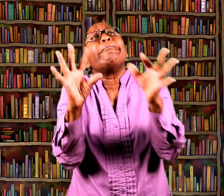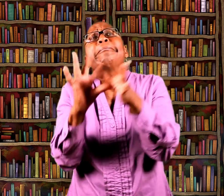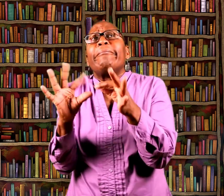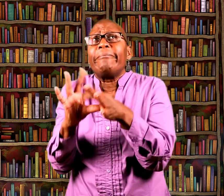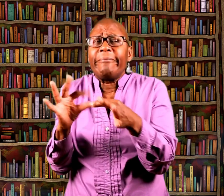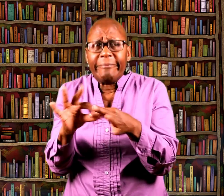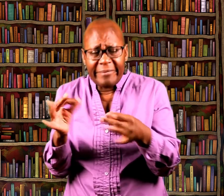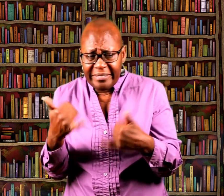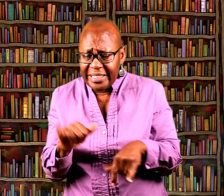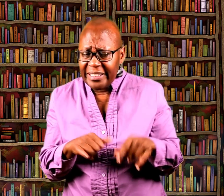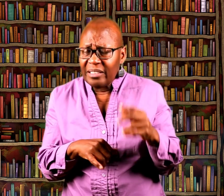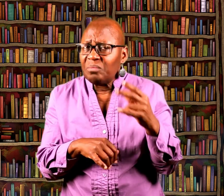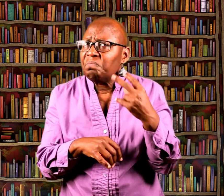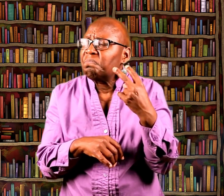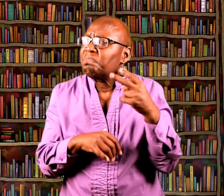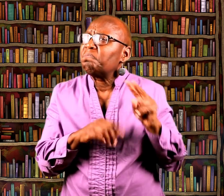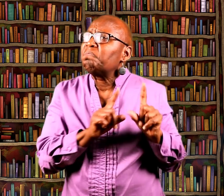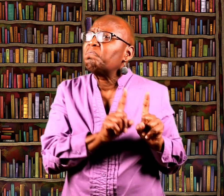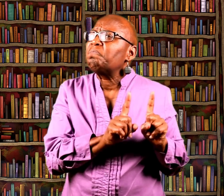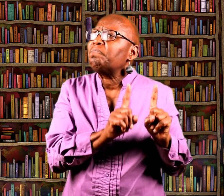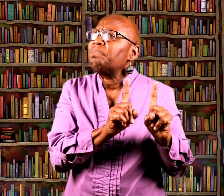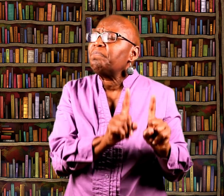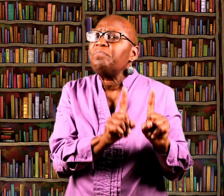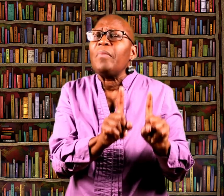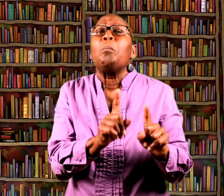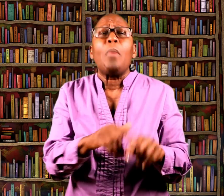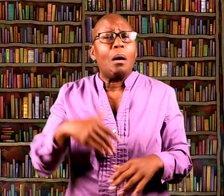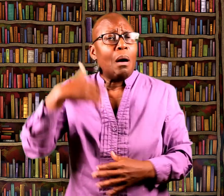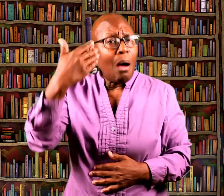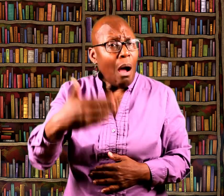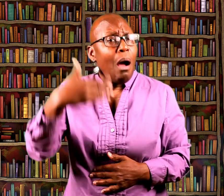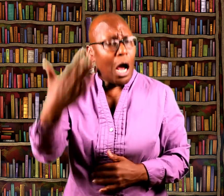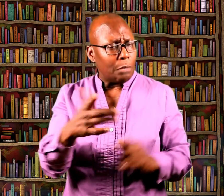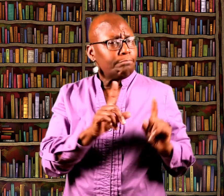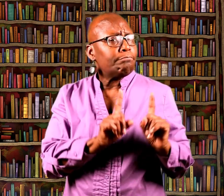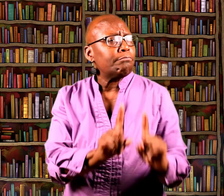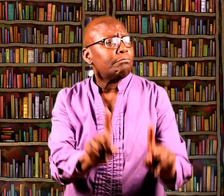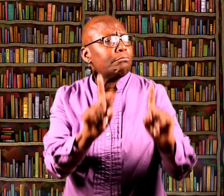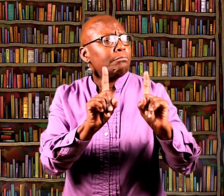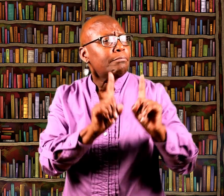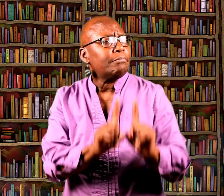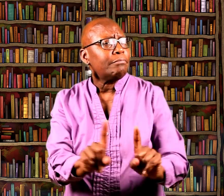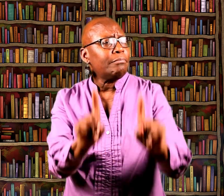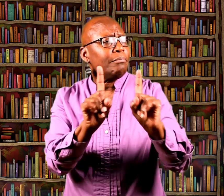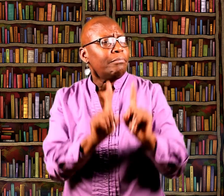trees, various comments. Still didn't look at me. We walked together.